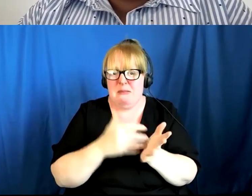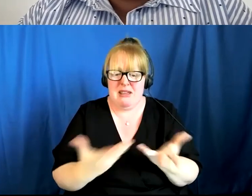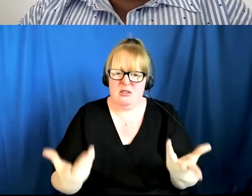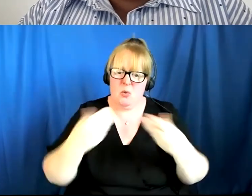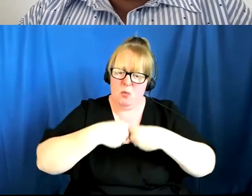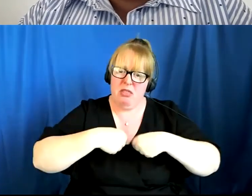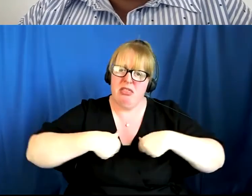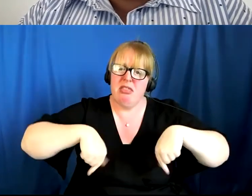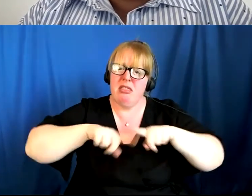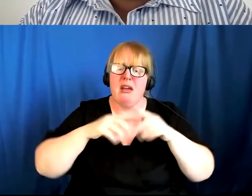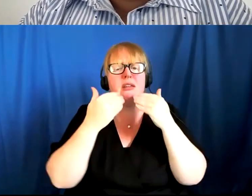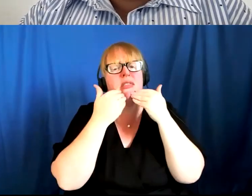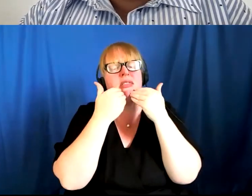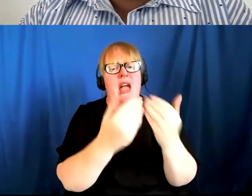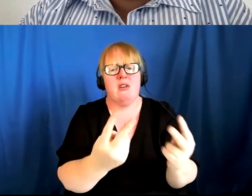Thank you very much. And I hope